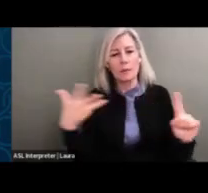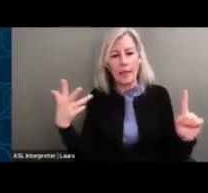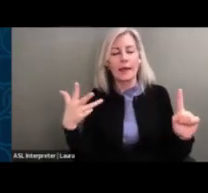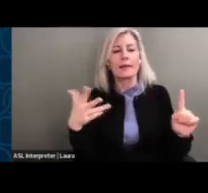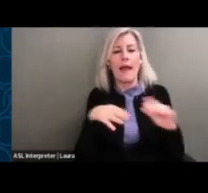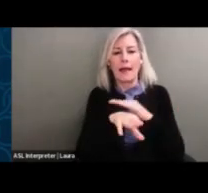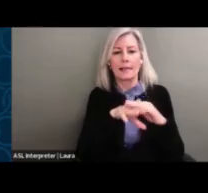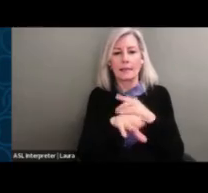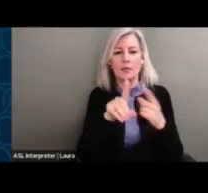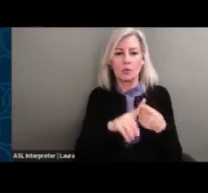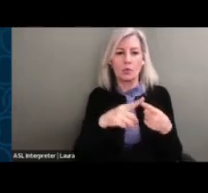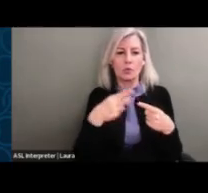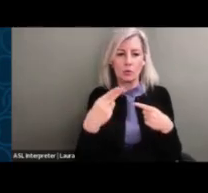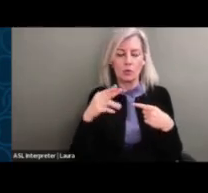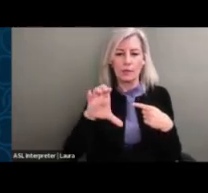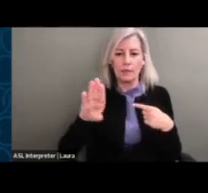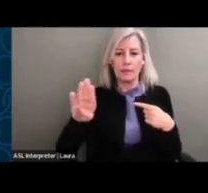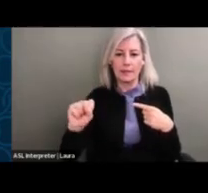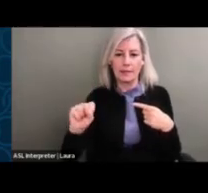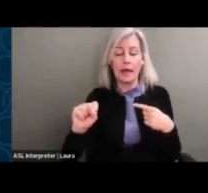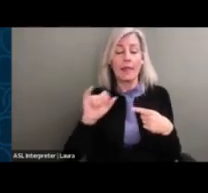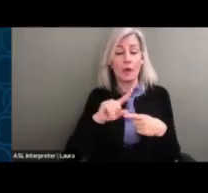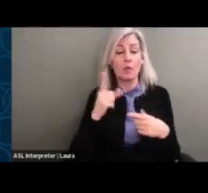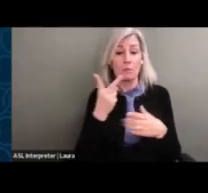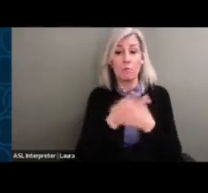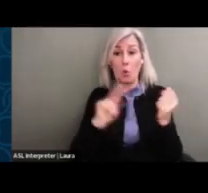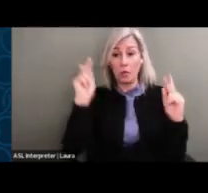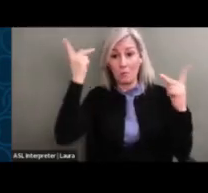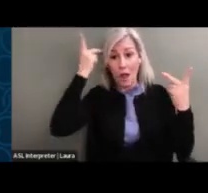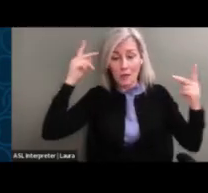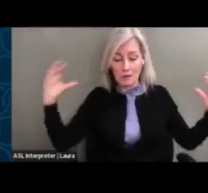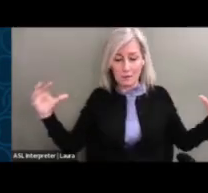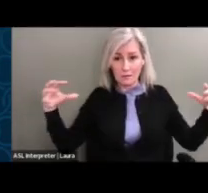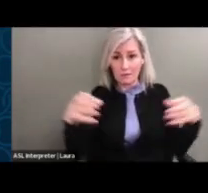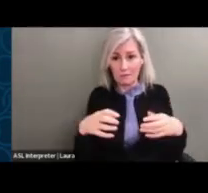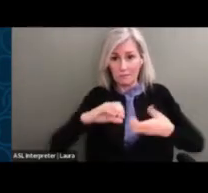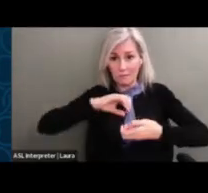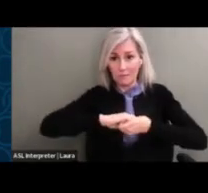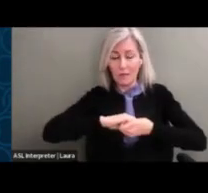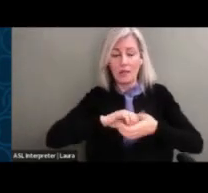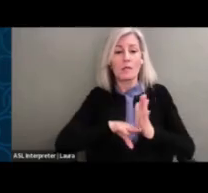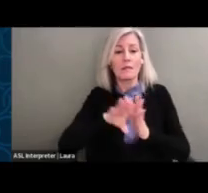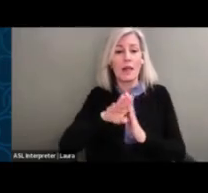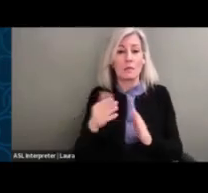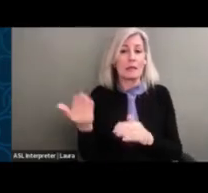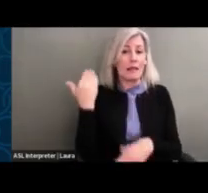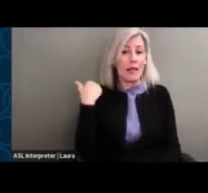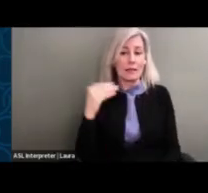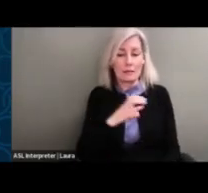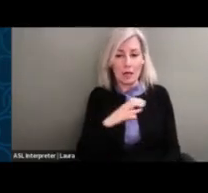there has been a lot of interest in finding new ways to try to expand access to Home and Community-Based Services,